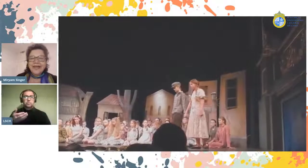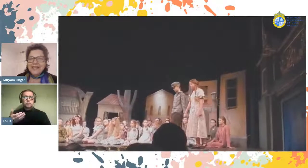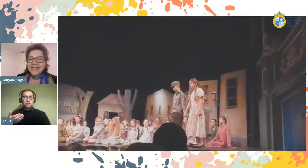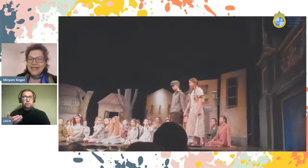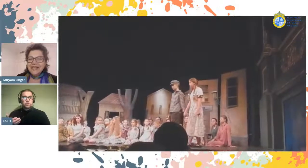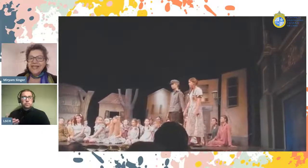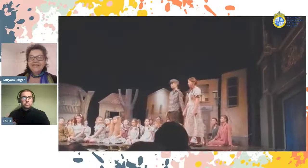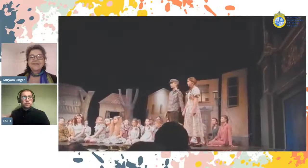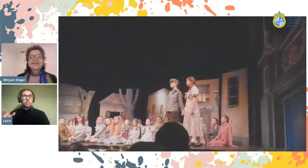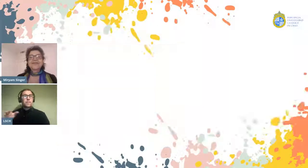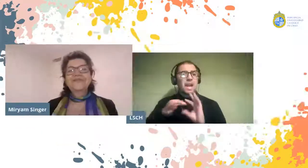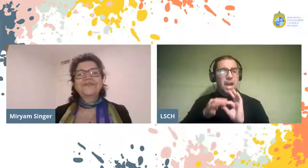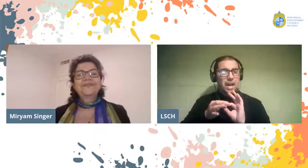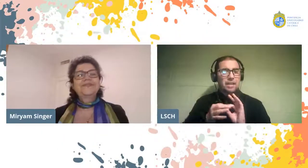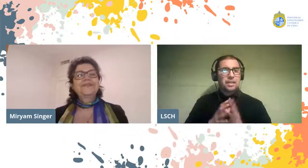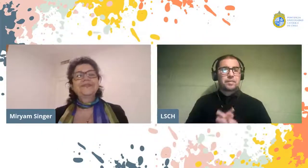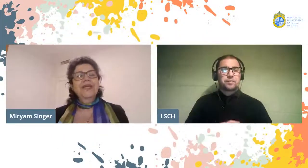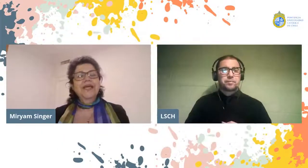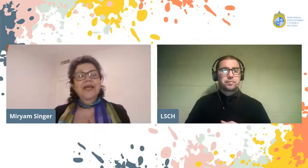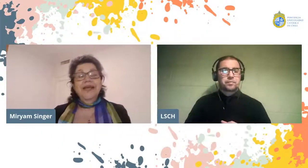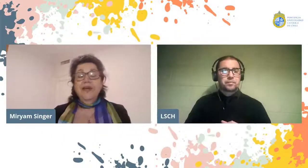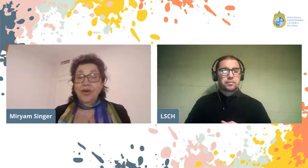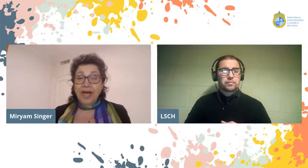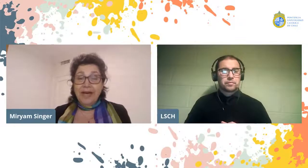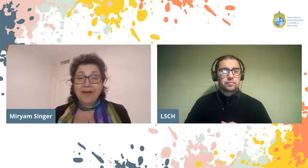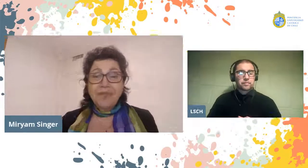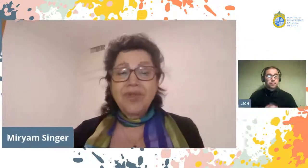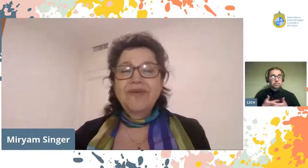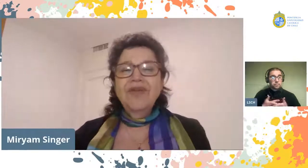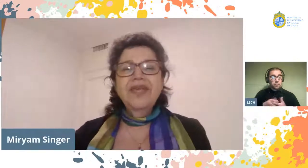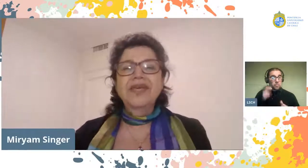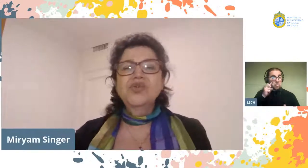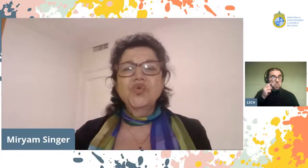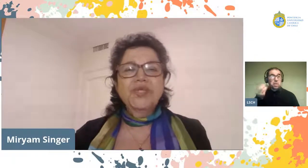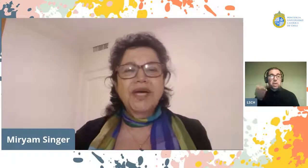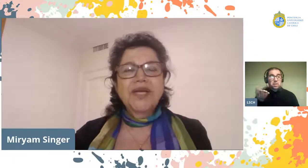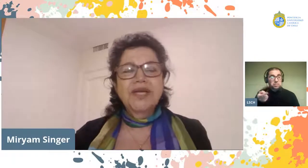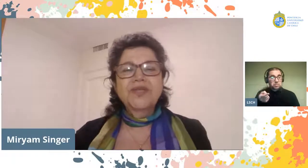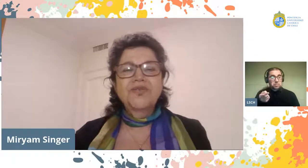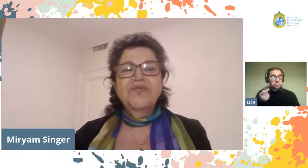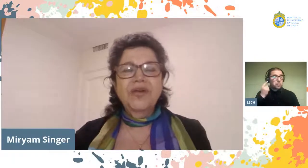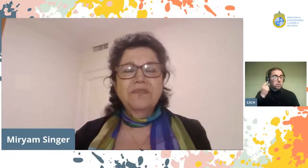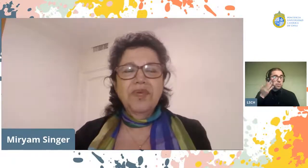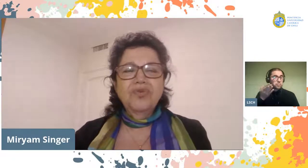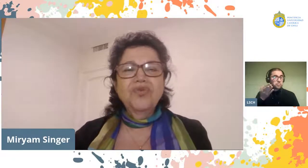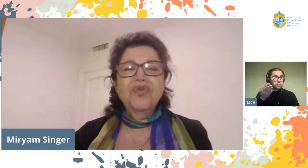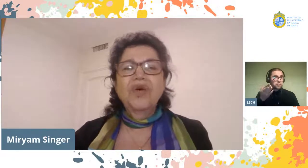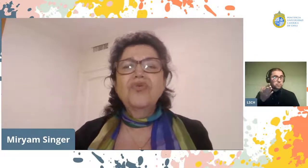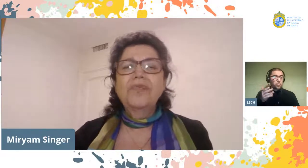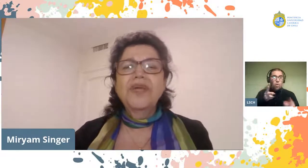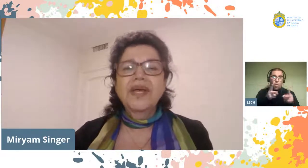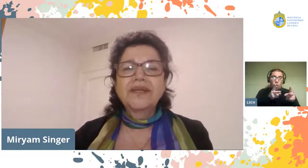Thanks, Gina. What we have just seen and heard is a fragment of an opera